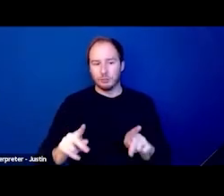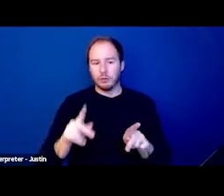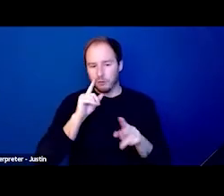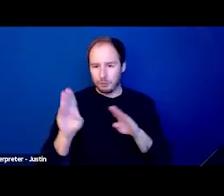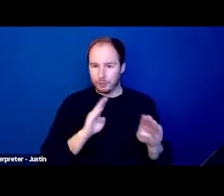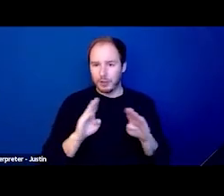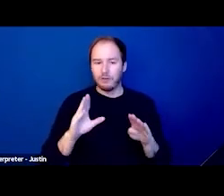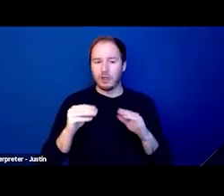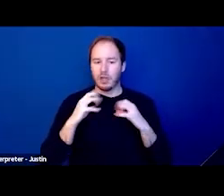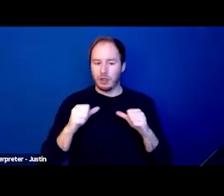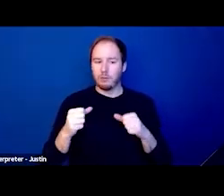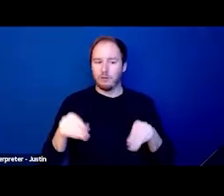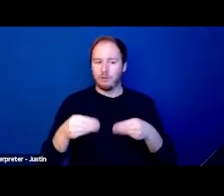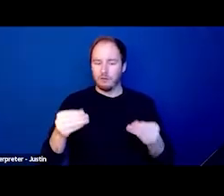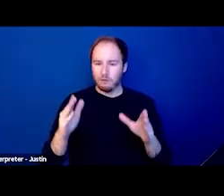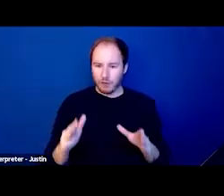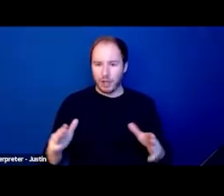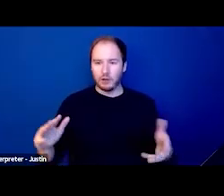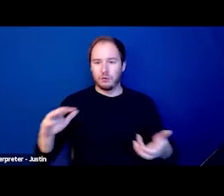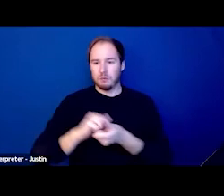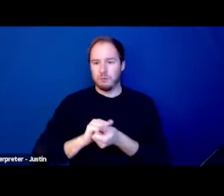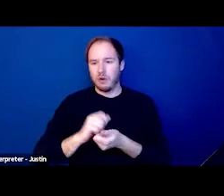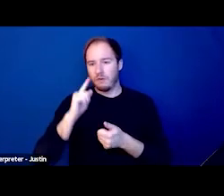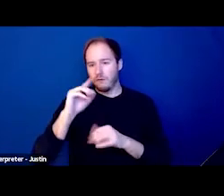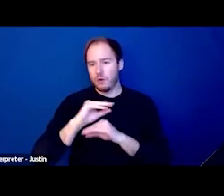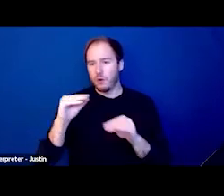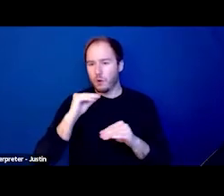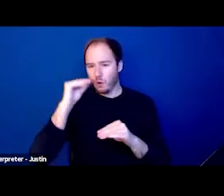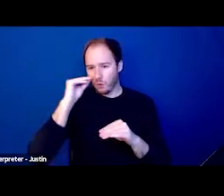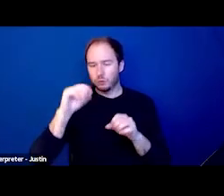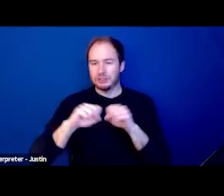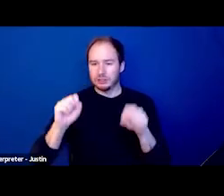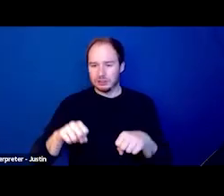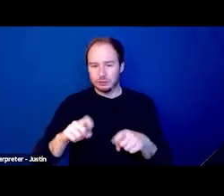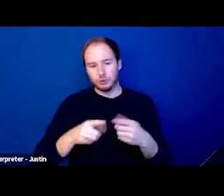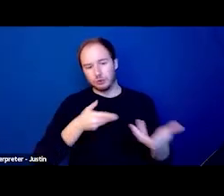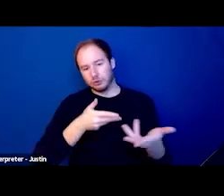to partner with the homeless assistance systems to better serve people with behavioral health and housing needs.